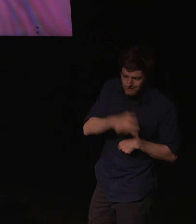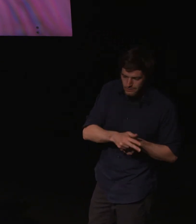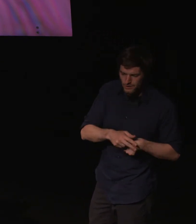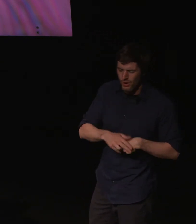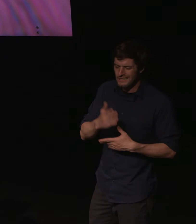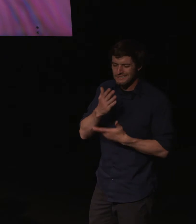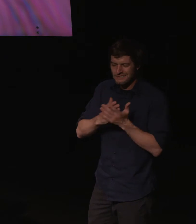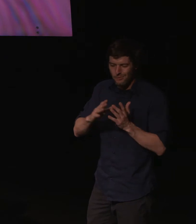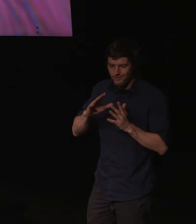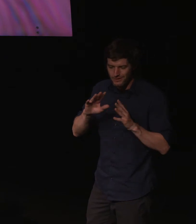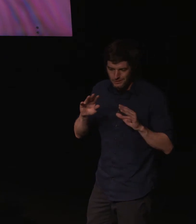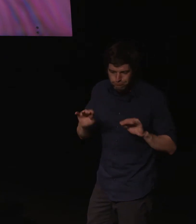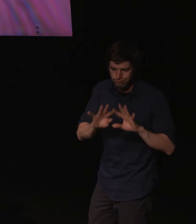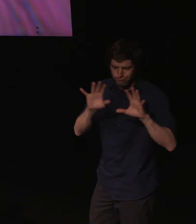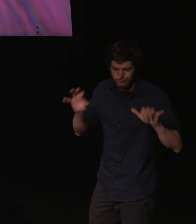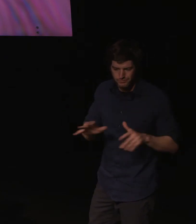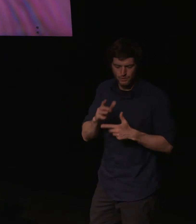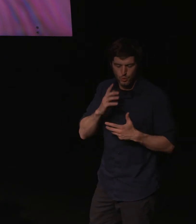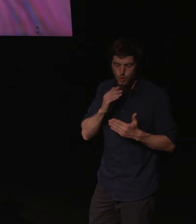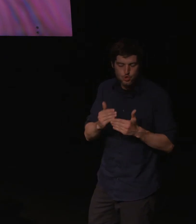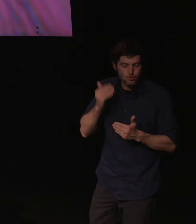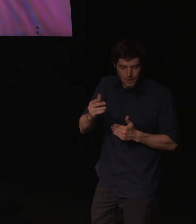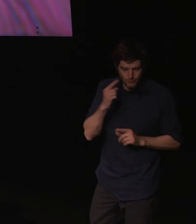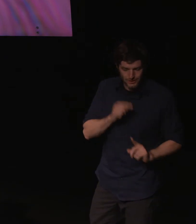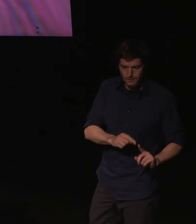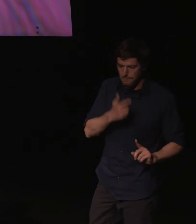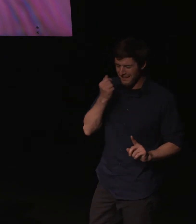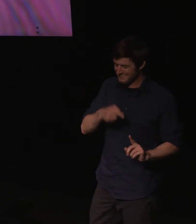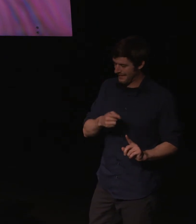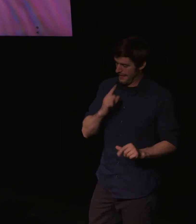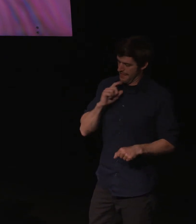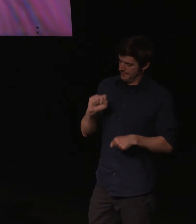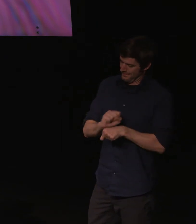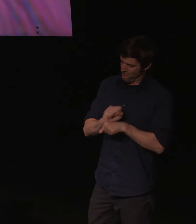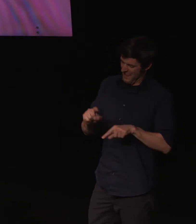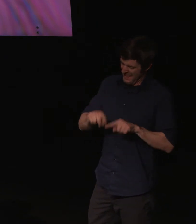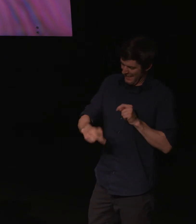because they literally cannot see the shapes on the game.